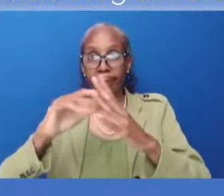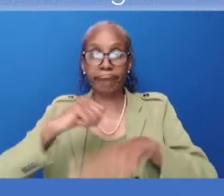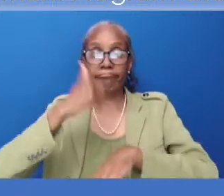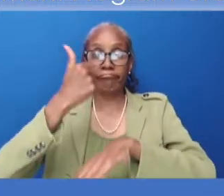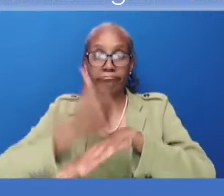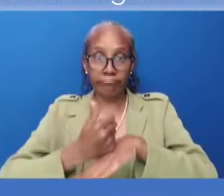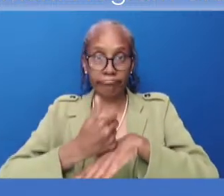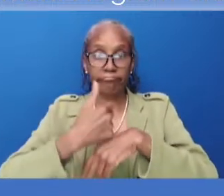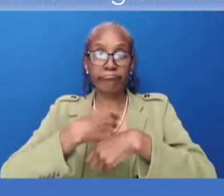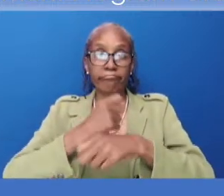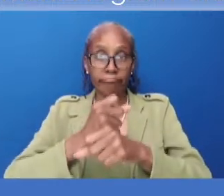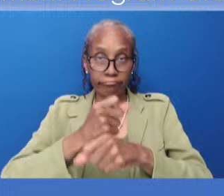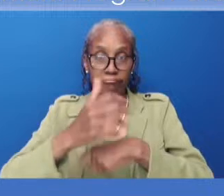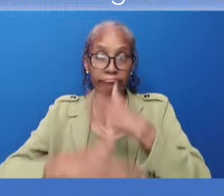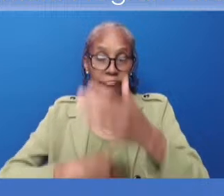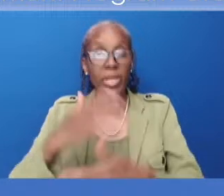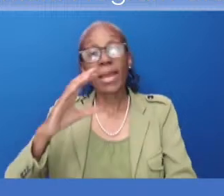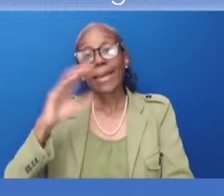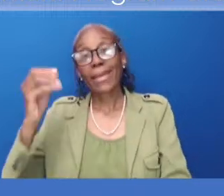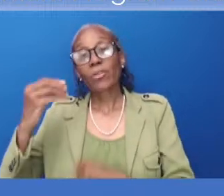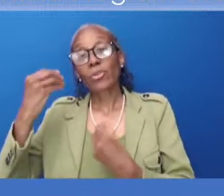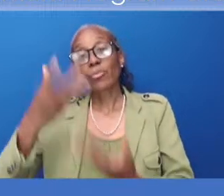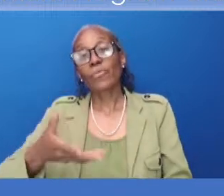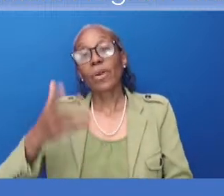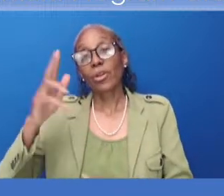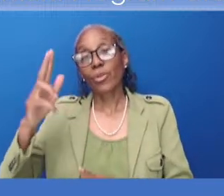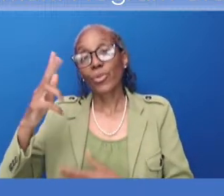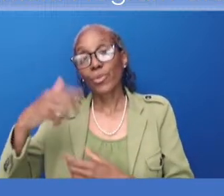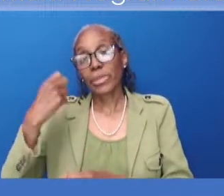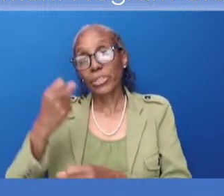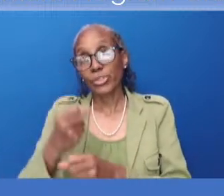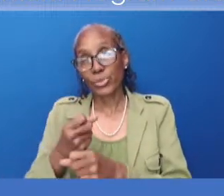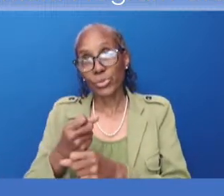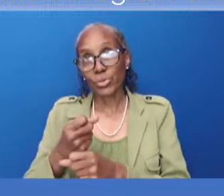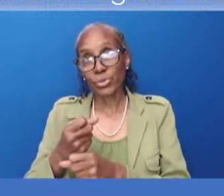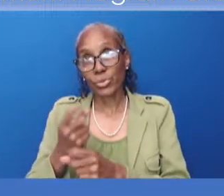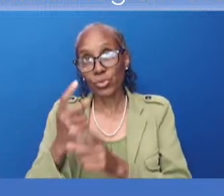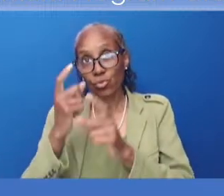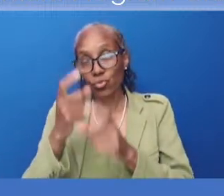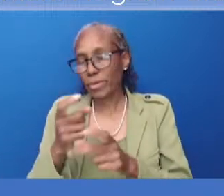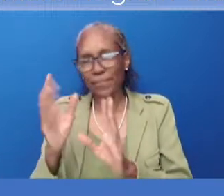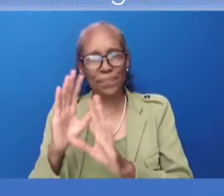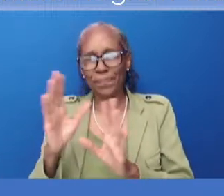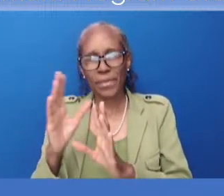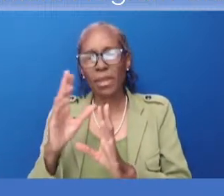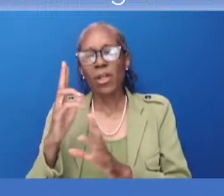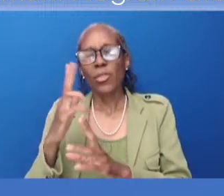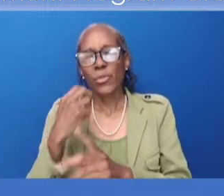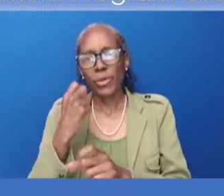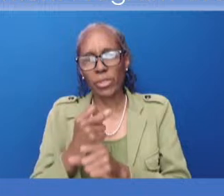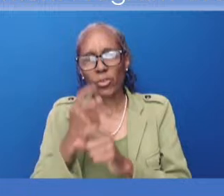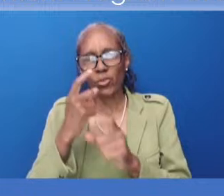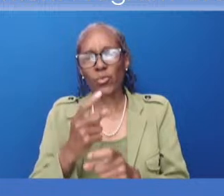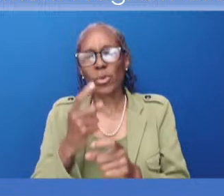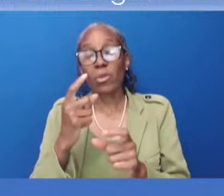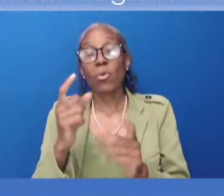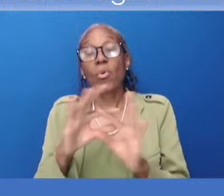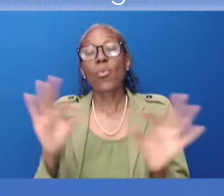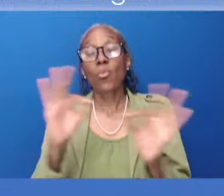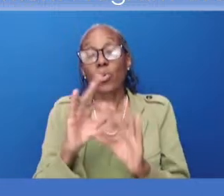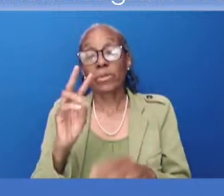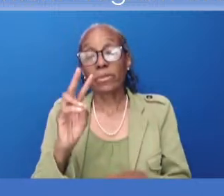OF MOVING HERE AND SETTING UP